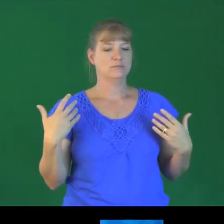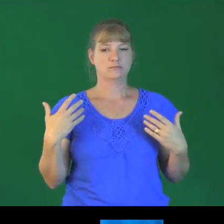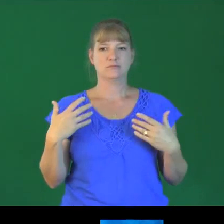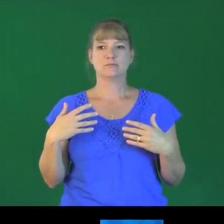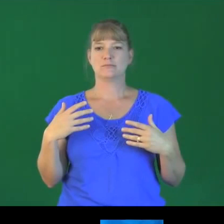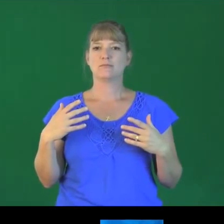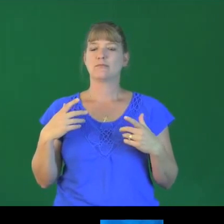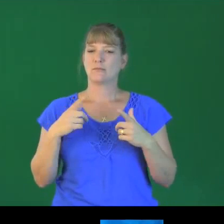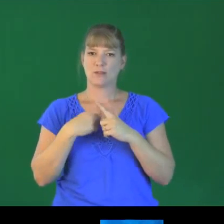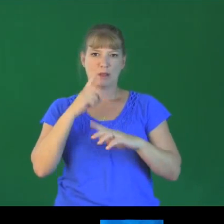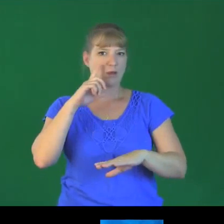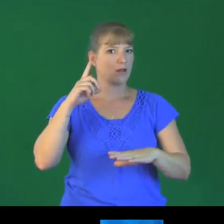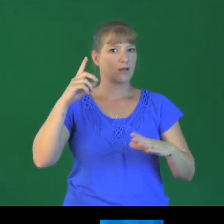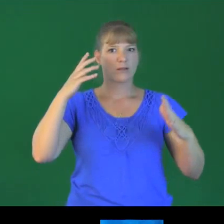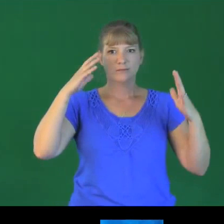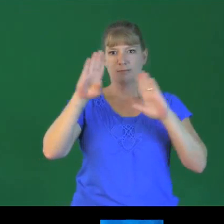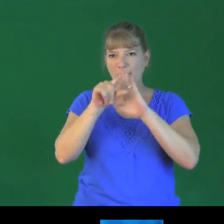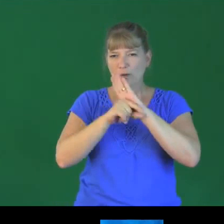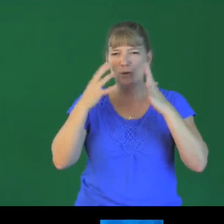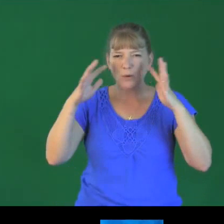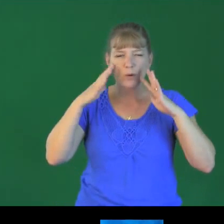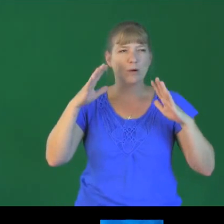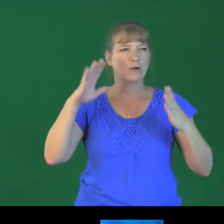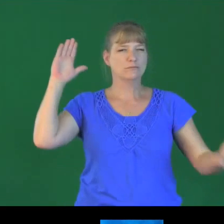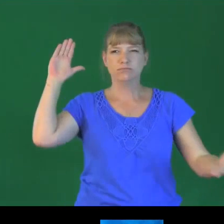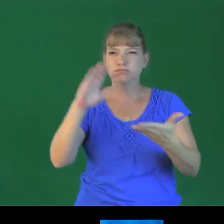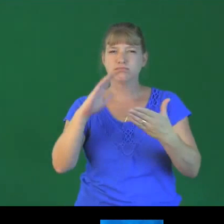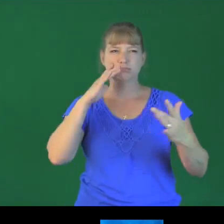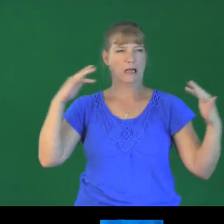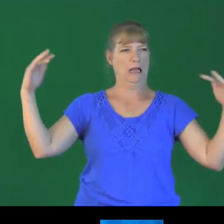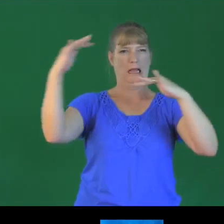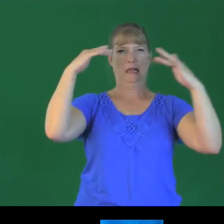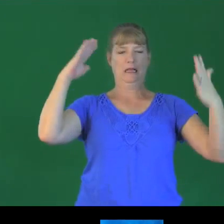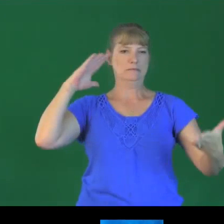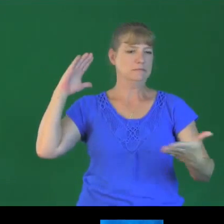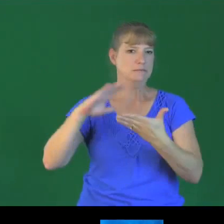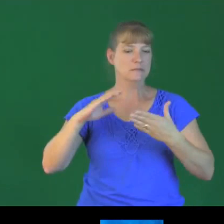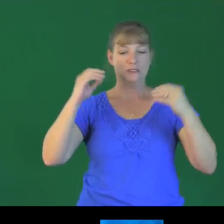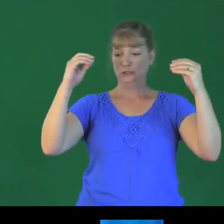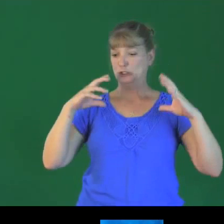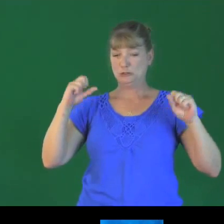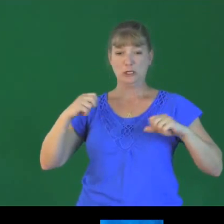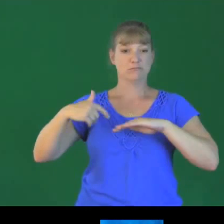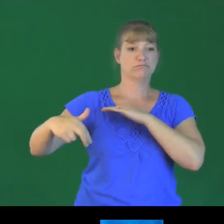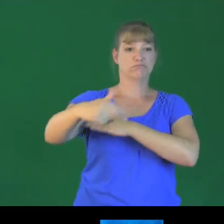It overcomes background noise, echoing in the room, and the teacher can feel free to walk around the room